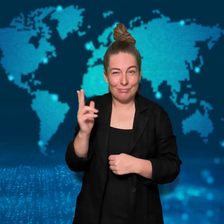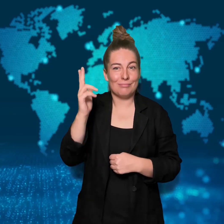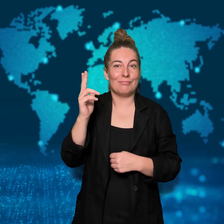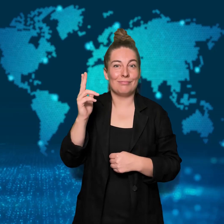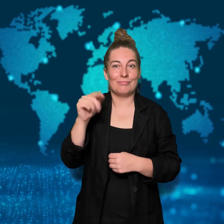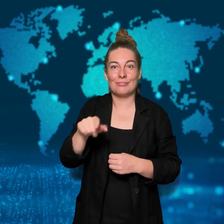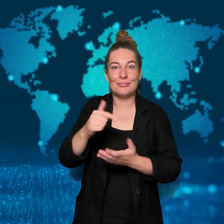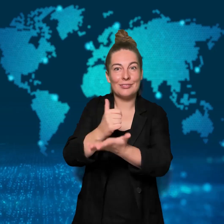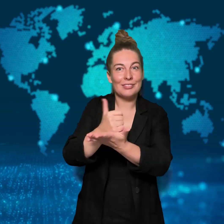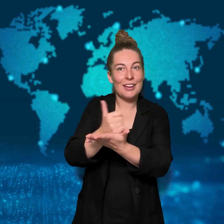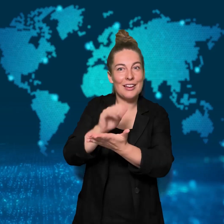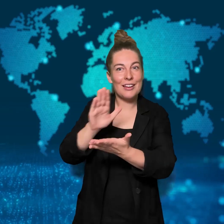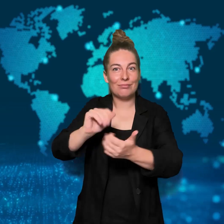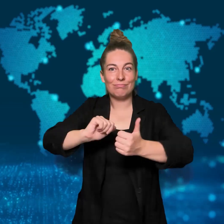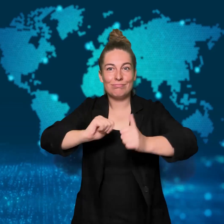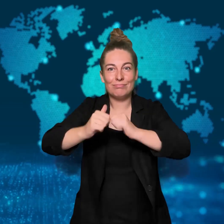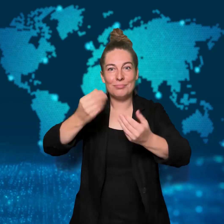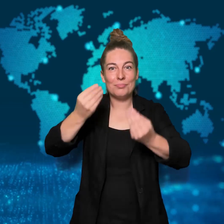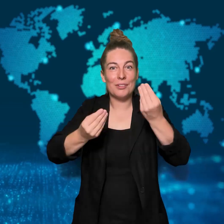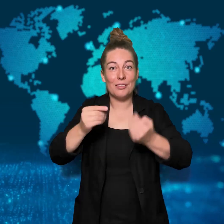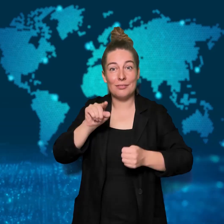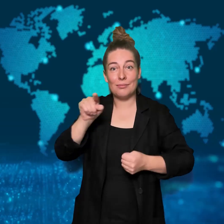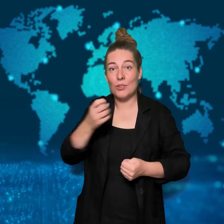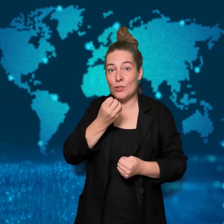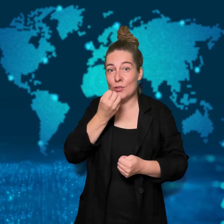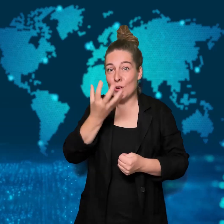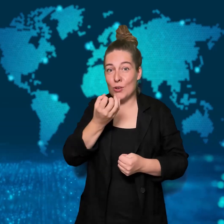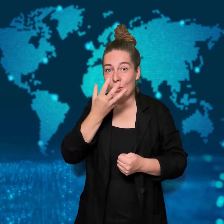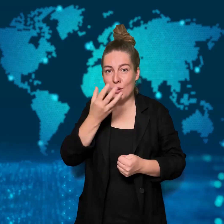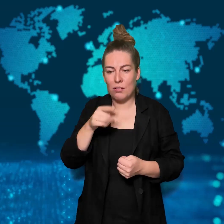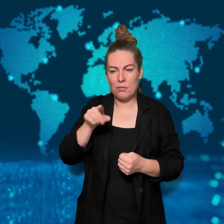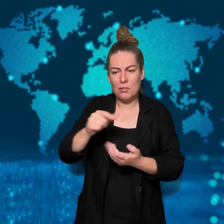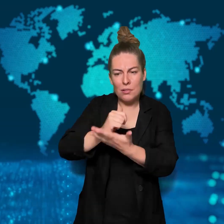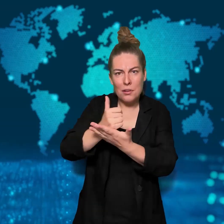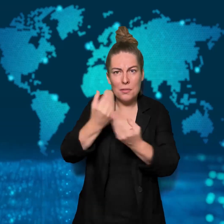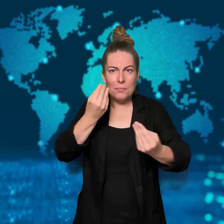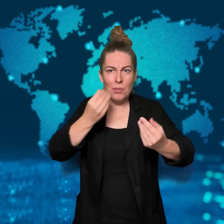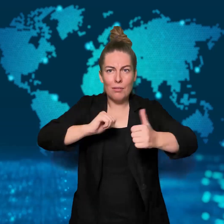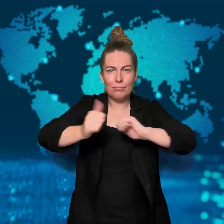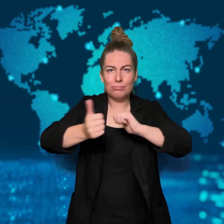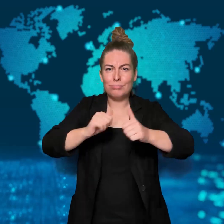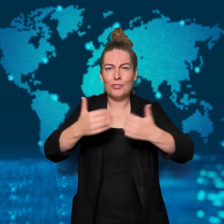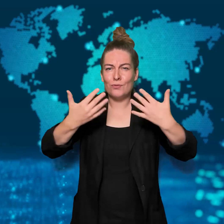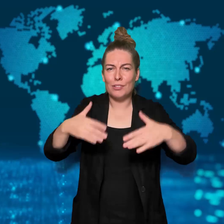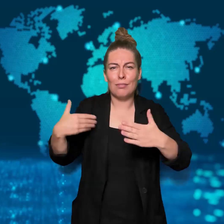The games have taken place for around 40 years,